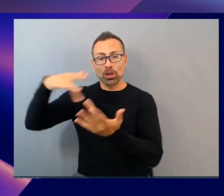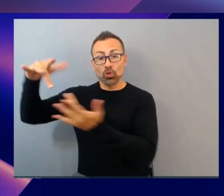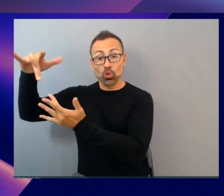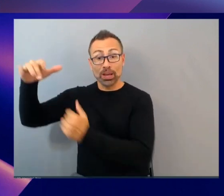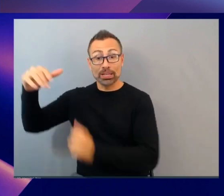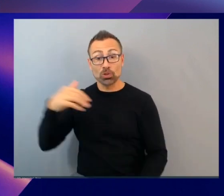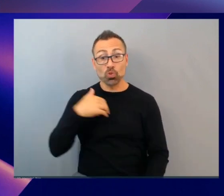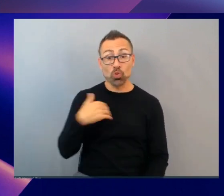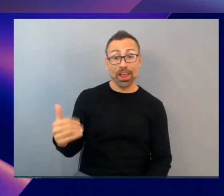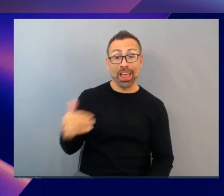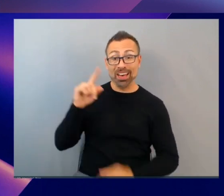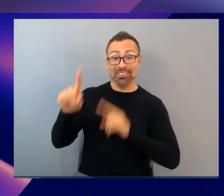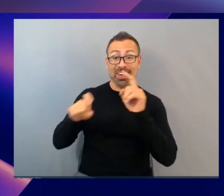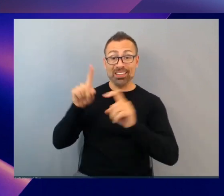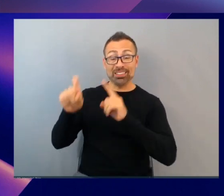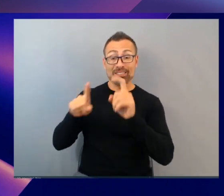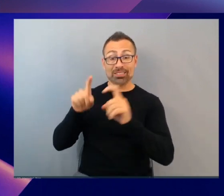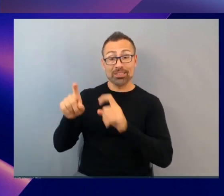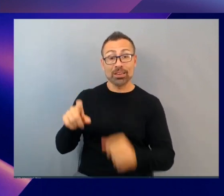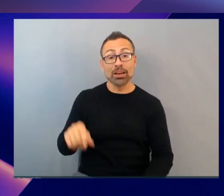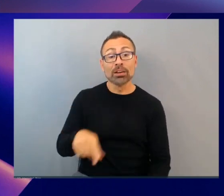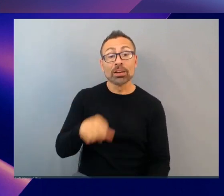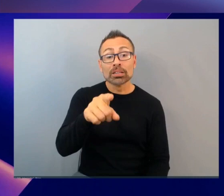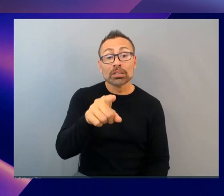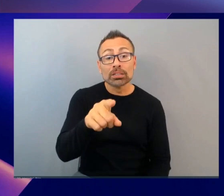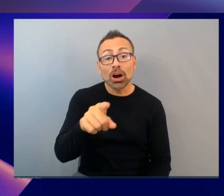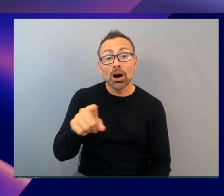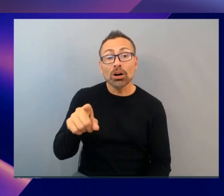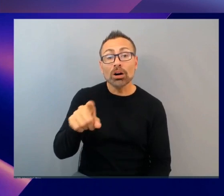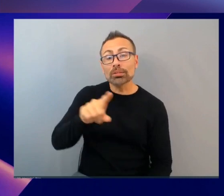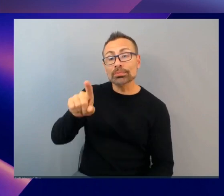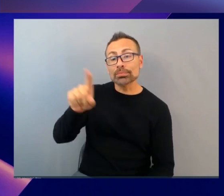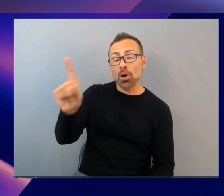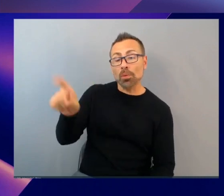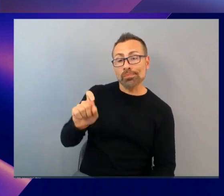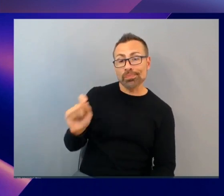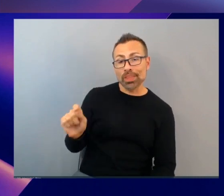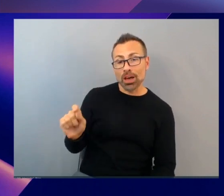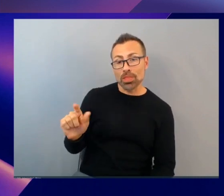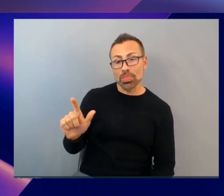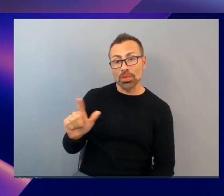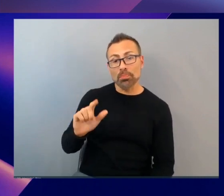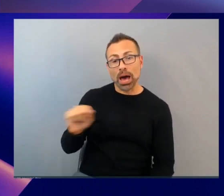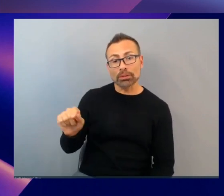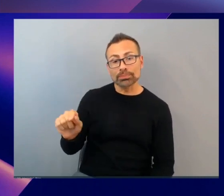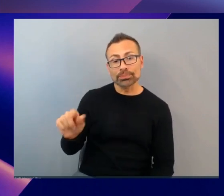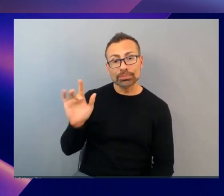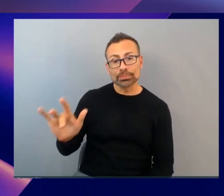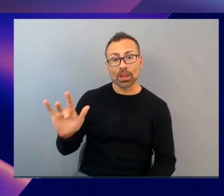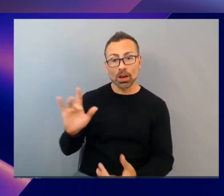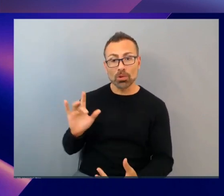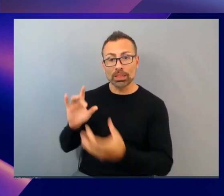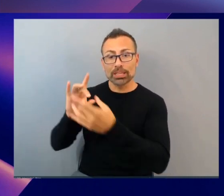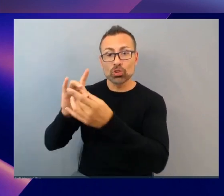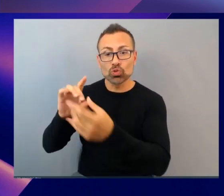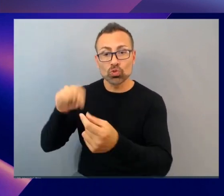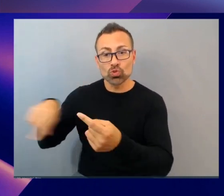on the bottom side of the screen that links me to the AWS documentation containing the information that will help me answering that question. - Oh, okay.